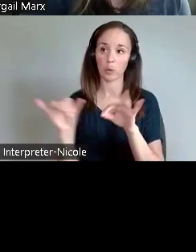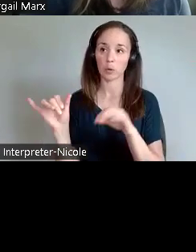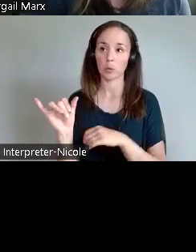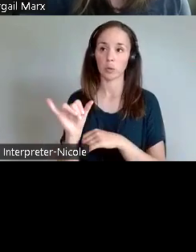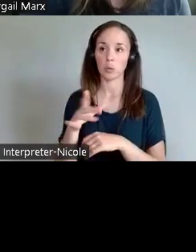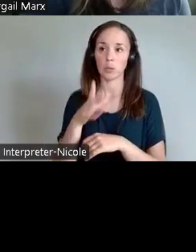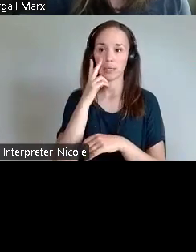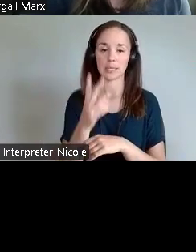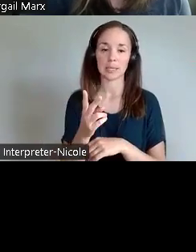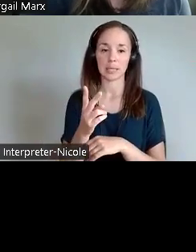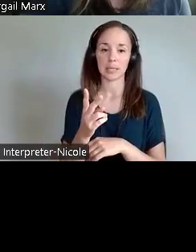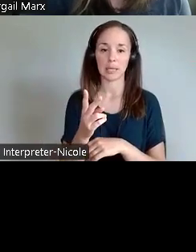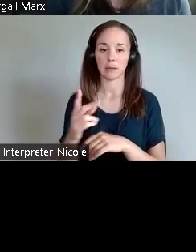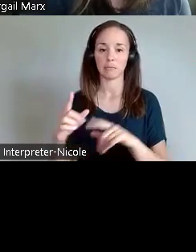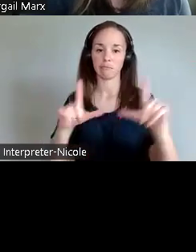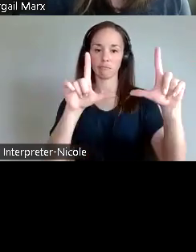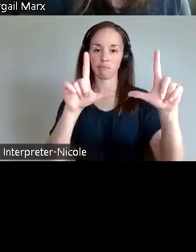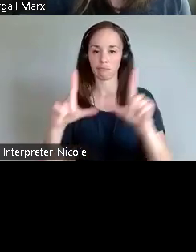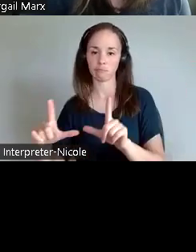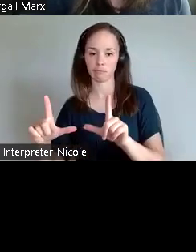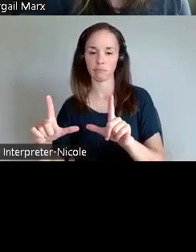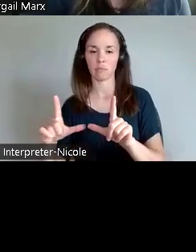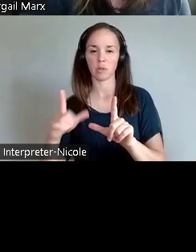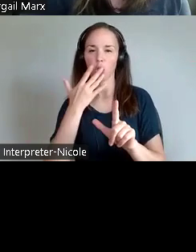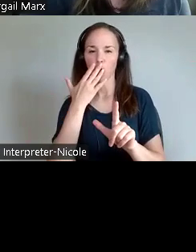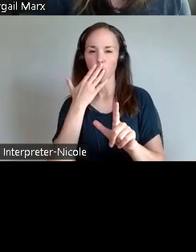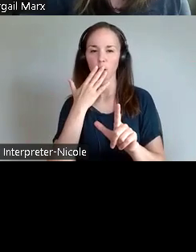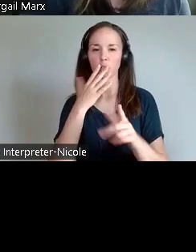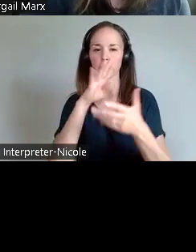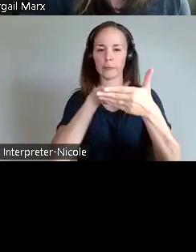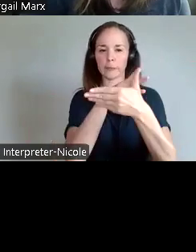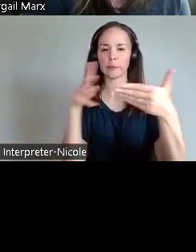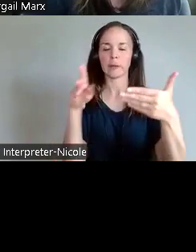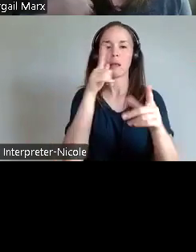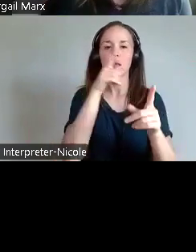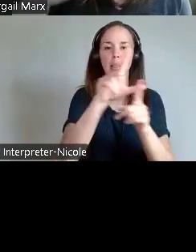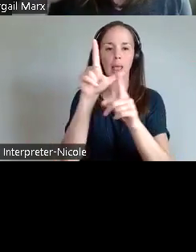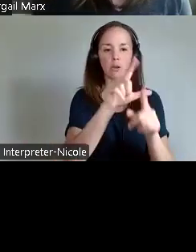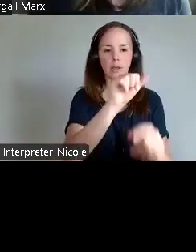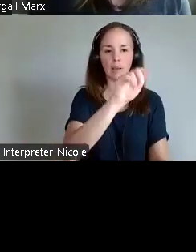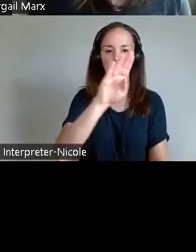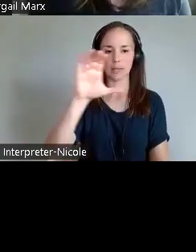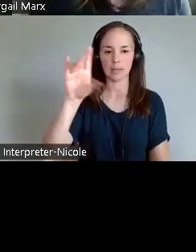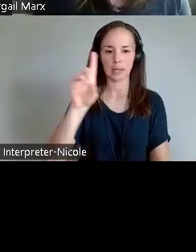right side of the slide show a grid layout. The first is a letter board, so each letter of the